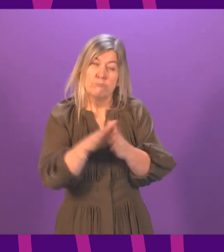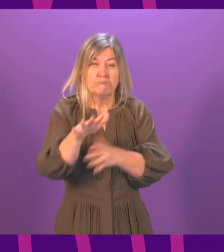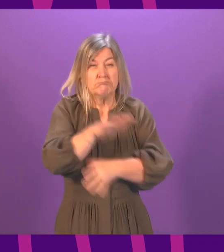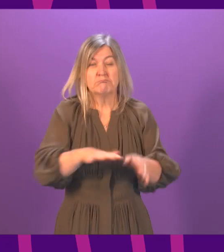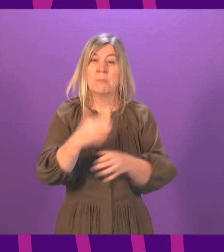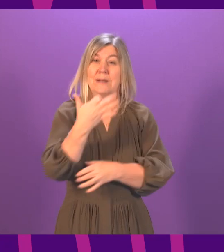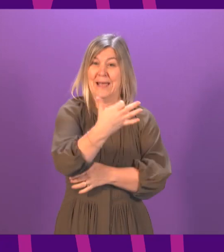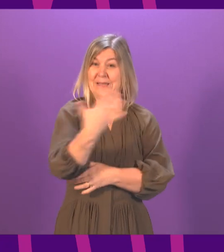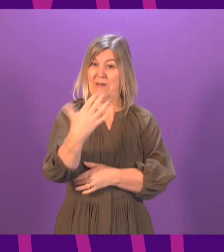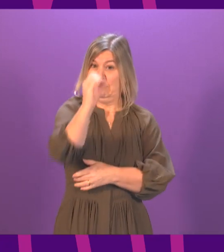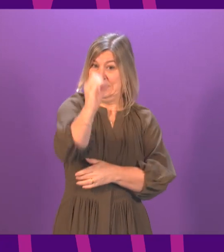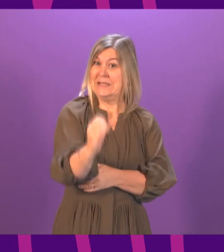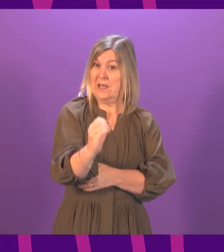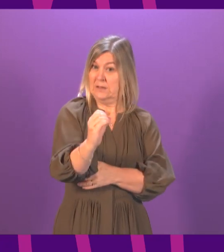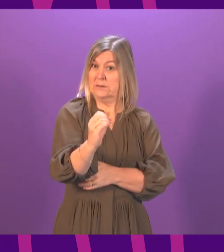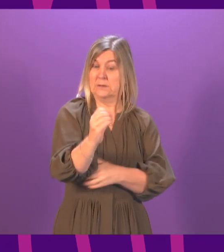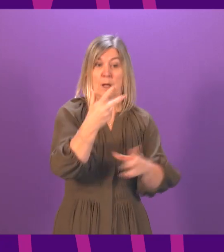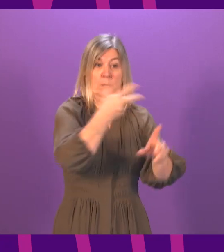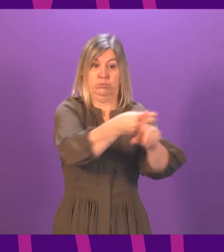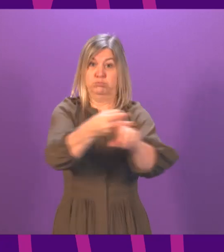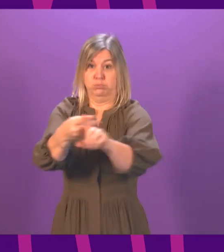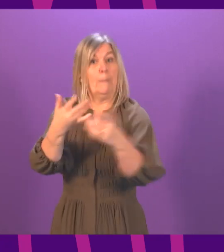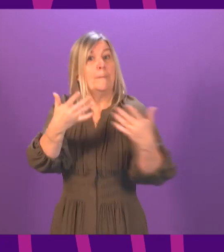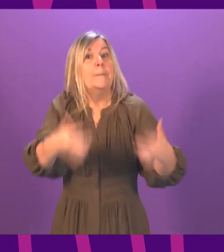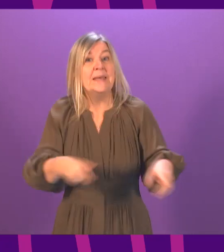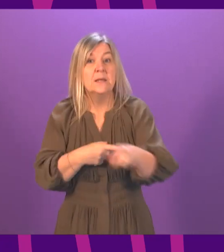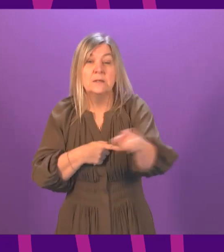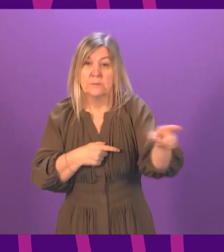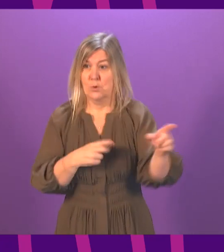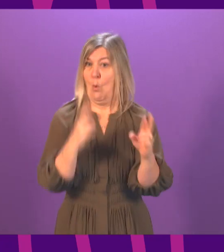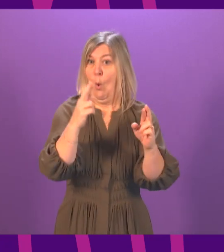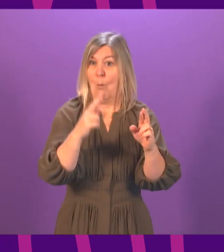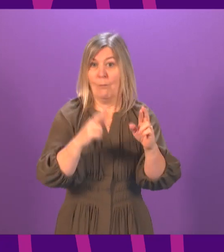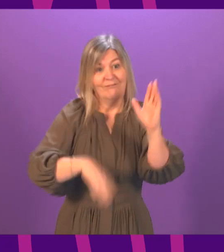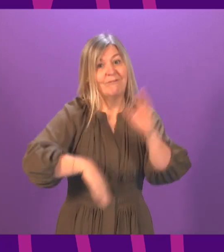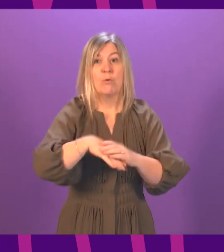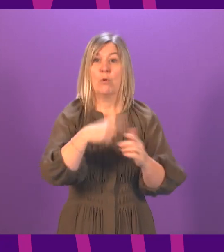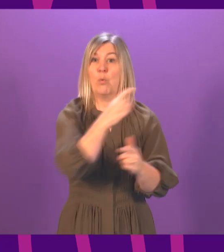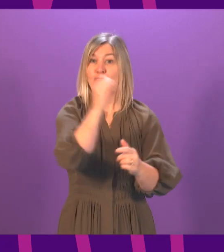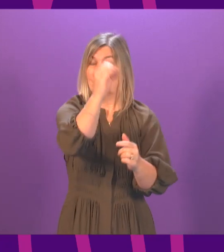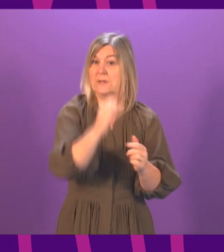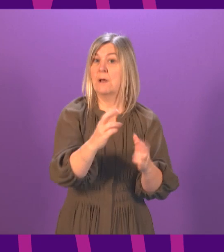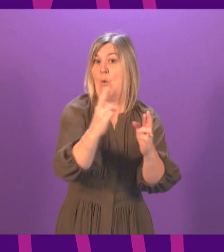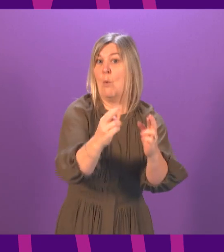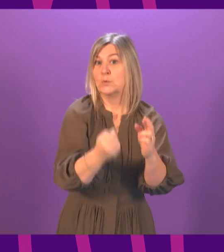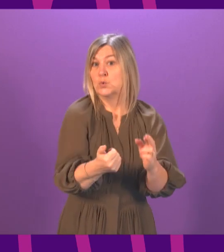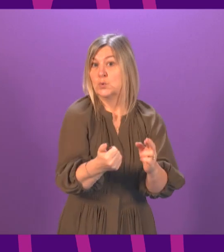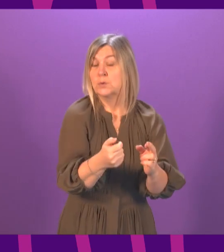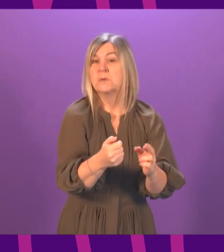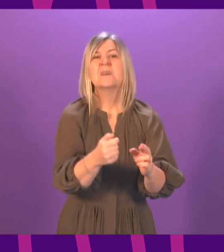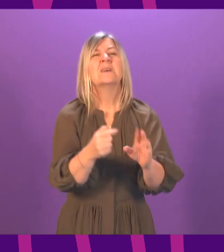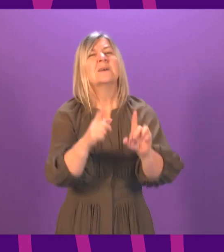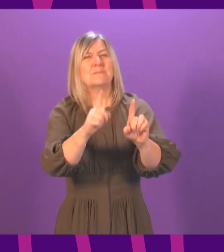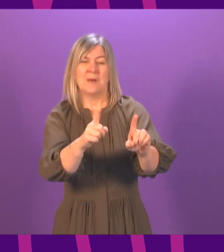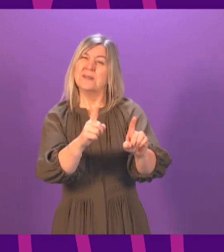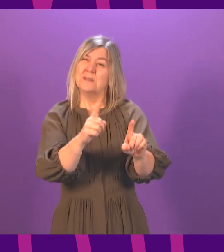will be efforts to get that percentage up. Given that in any cohort, particularly frail older people, it is unlikely that 100 per cent will be reached, we have effectively